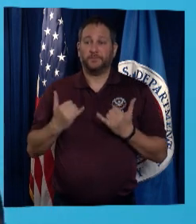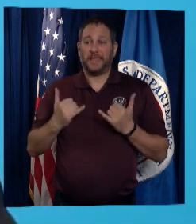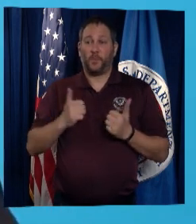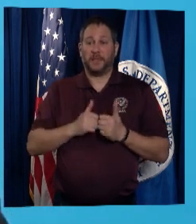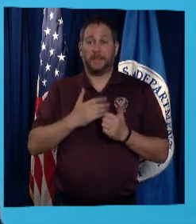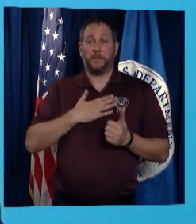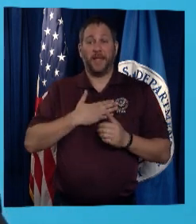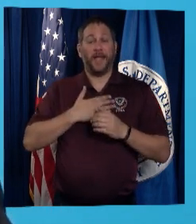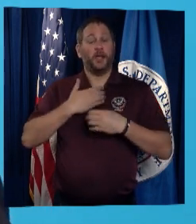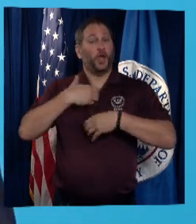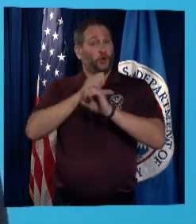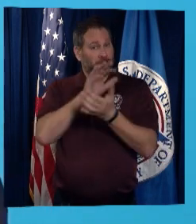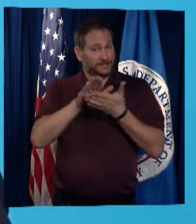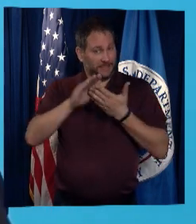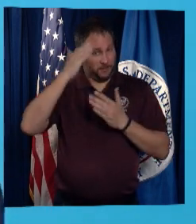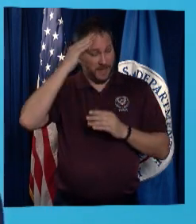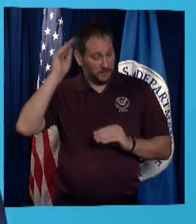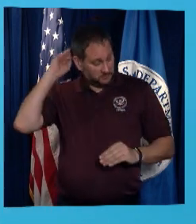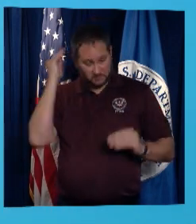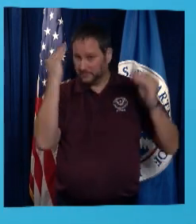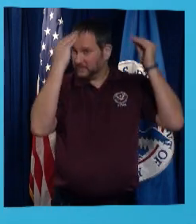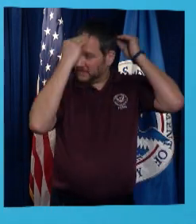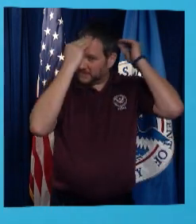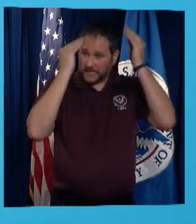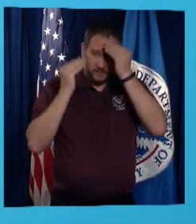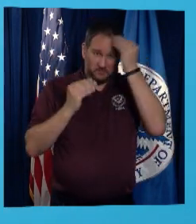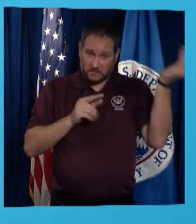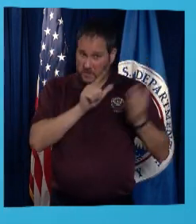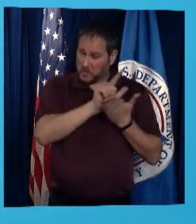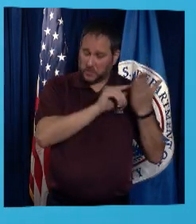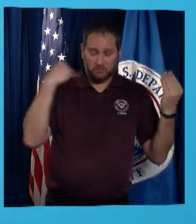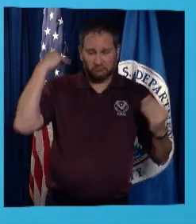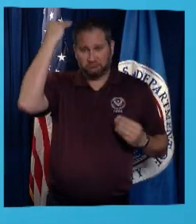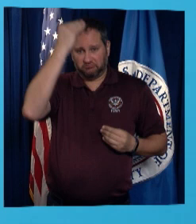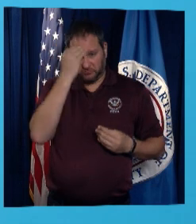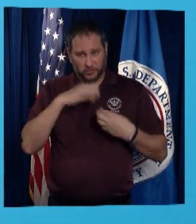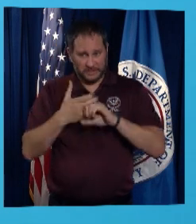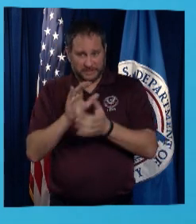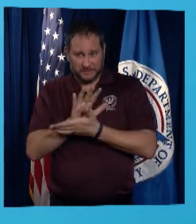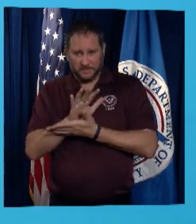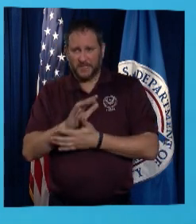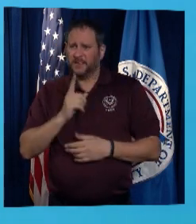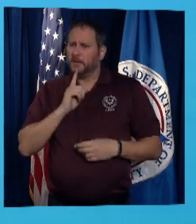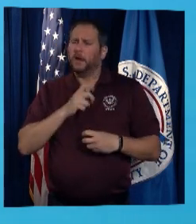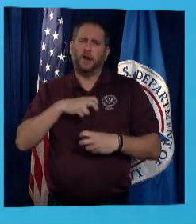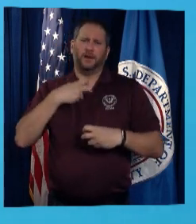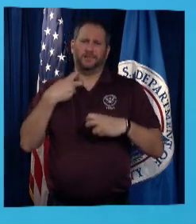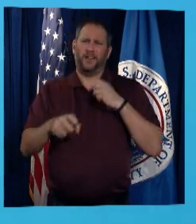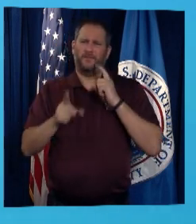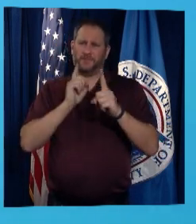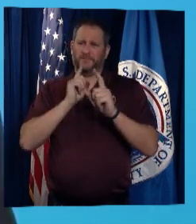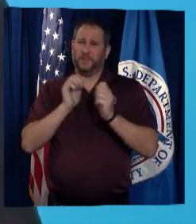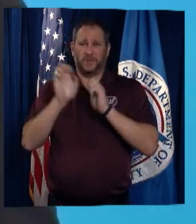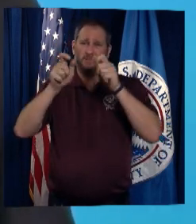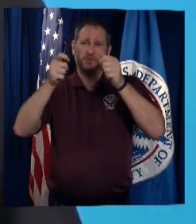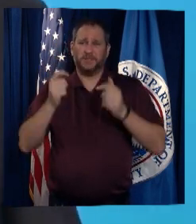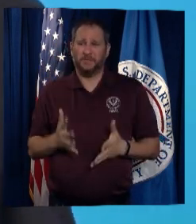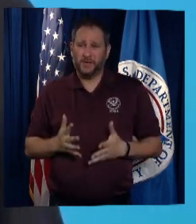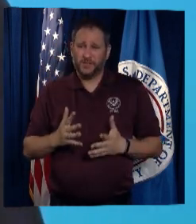who you know believe that you have data, therefore it is mine, and I have to inform them that, no it really belongs to the community, and you need to